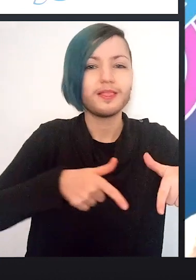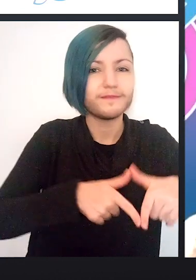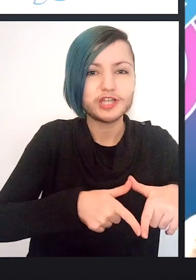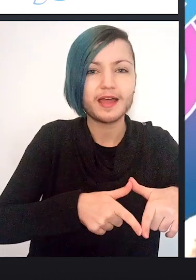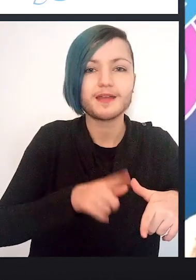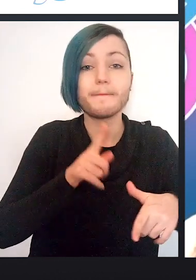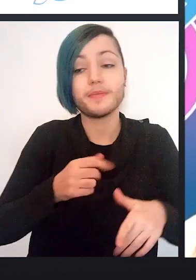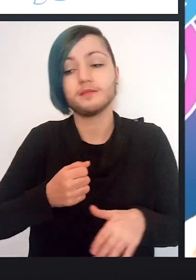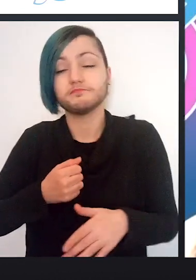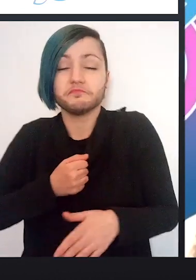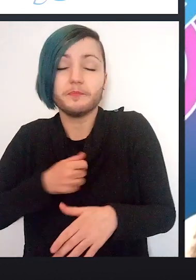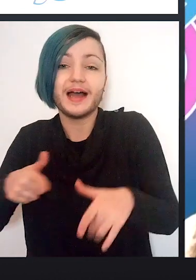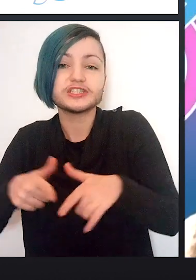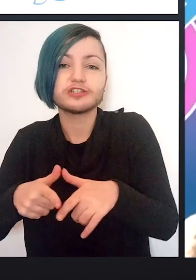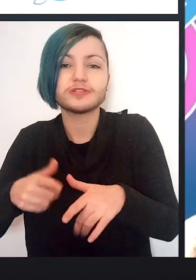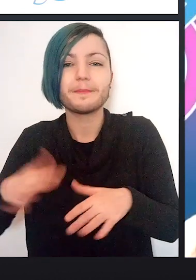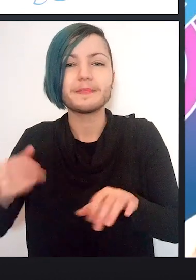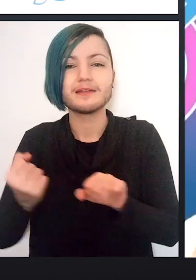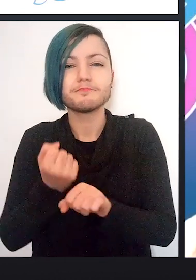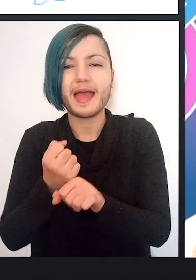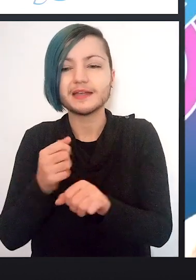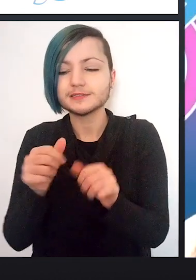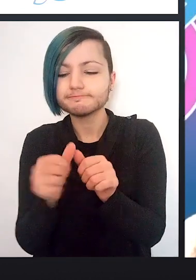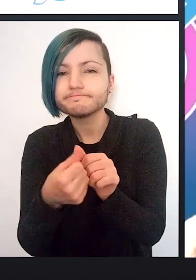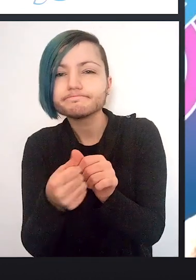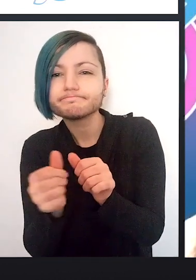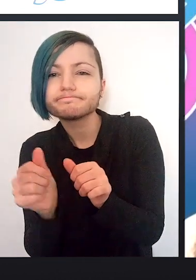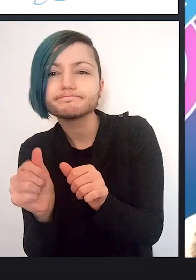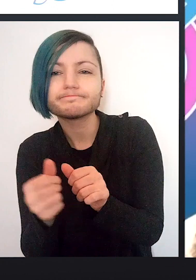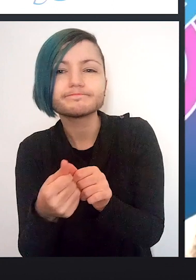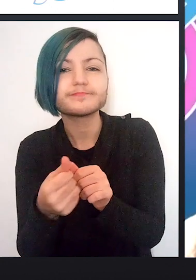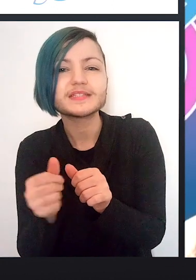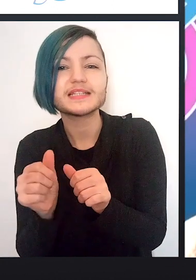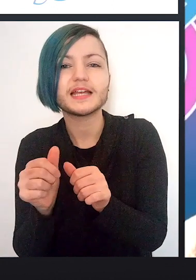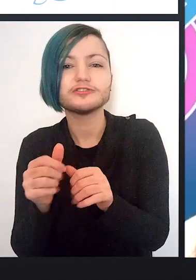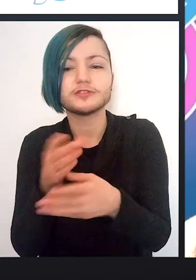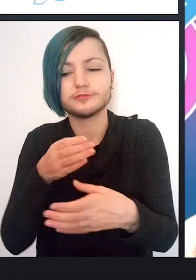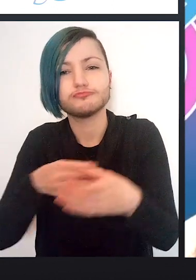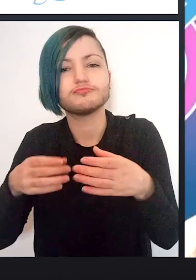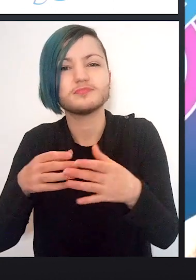certainly in my surgery they made a little indentation where the vagina would have been.